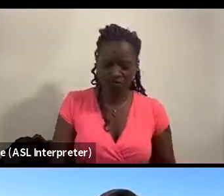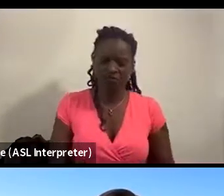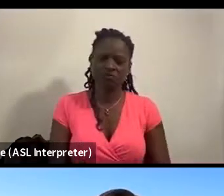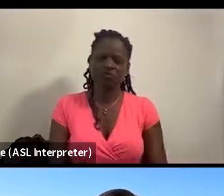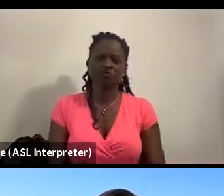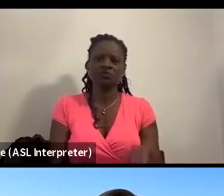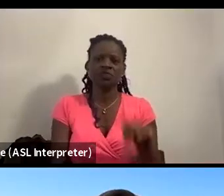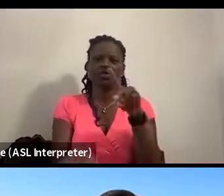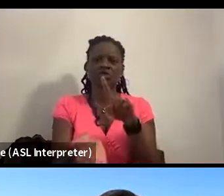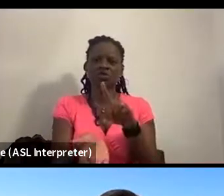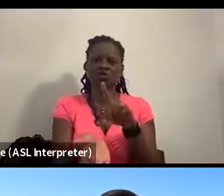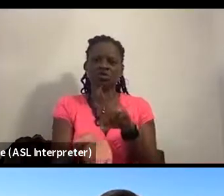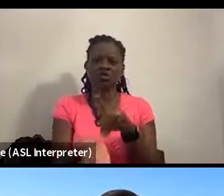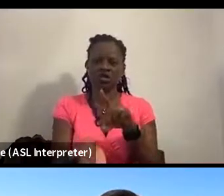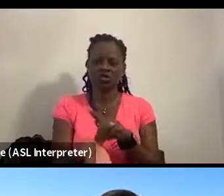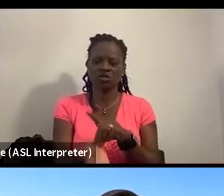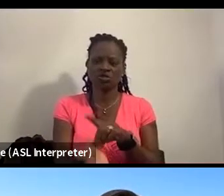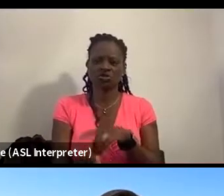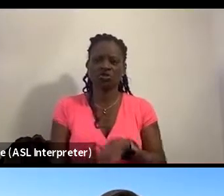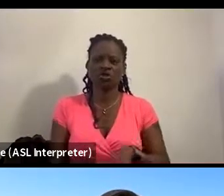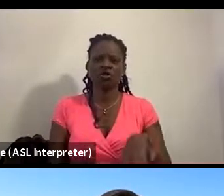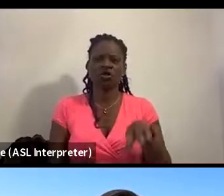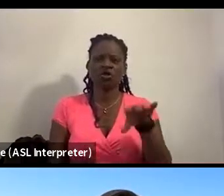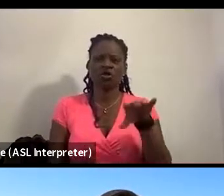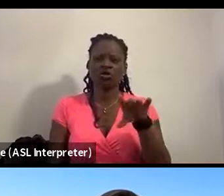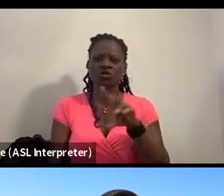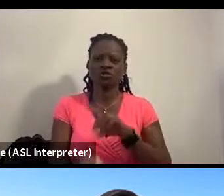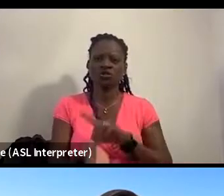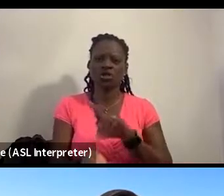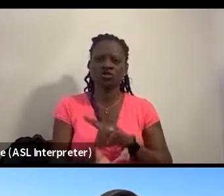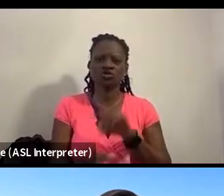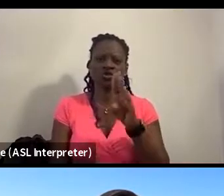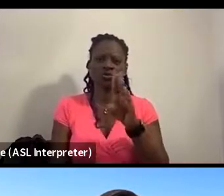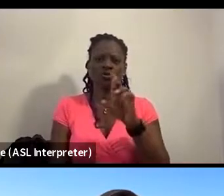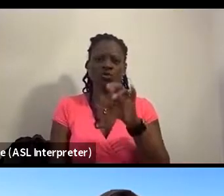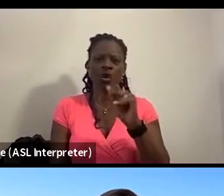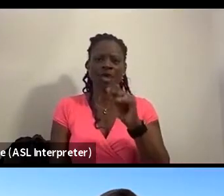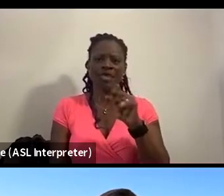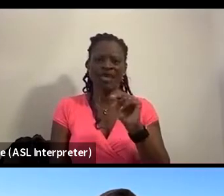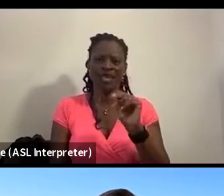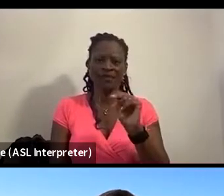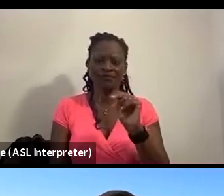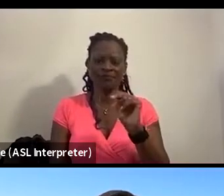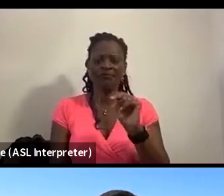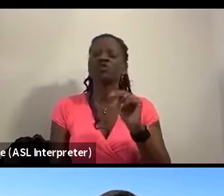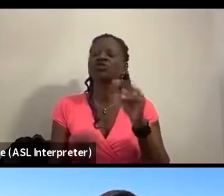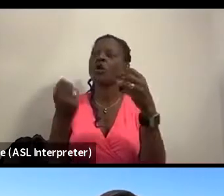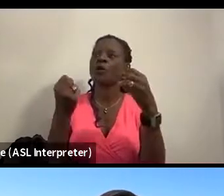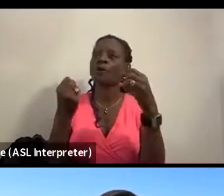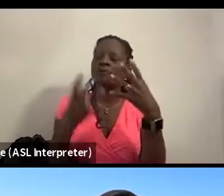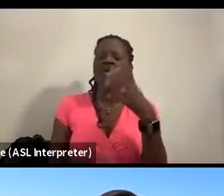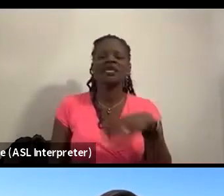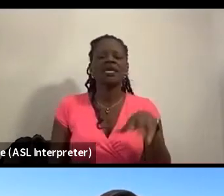Price Dansky. Let's go to you next. There are many, miss, out there that people cite for not getting vaccinated.